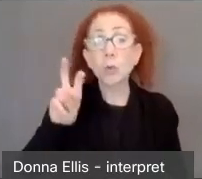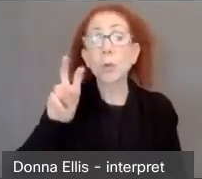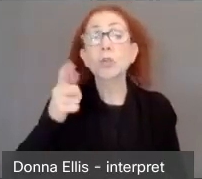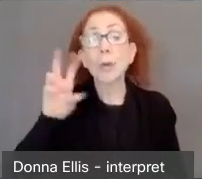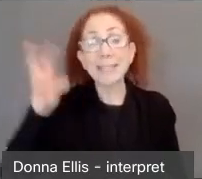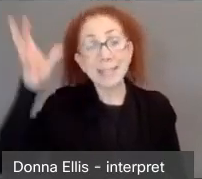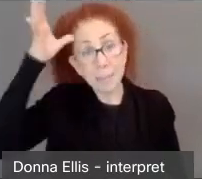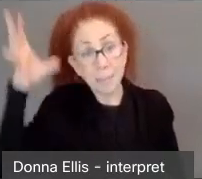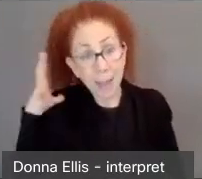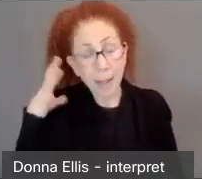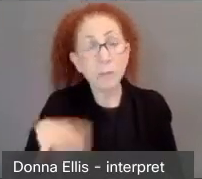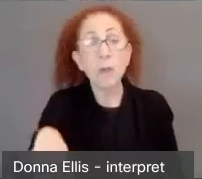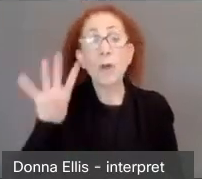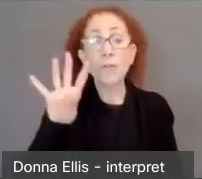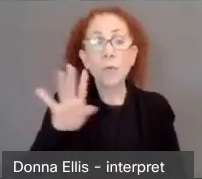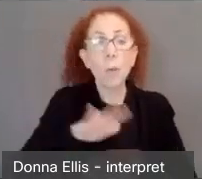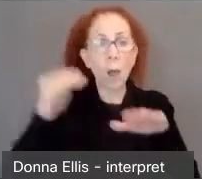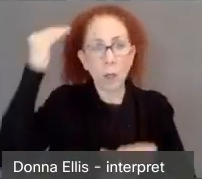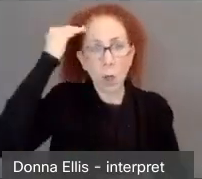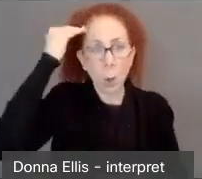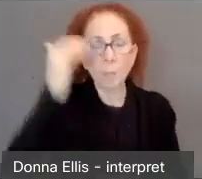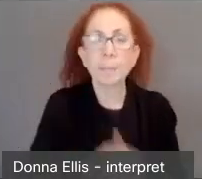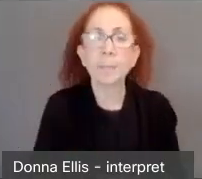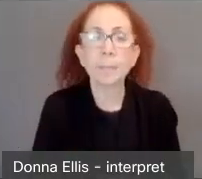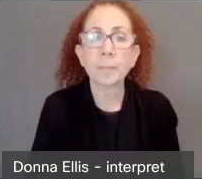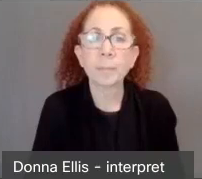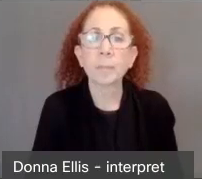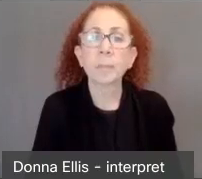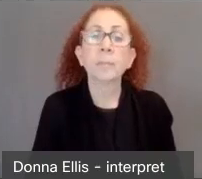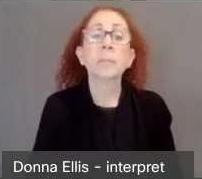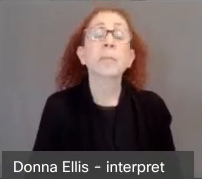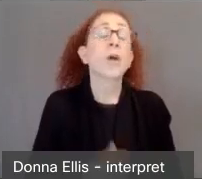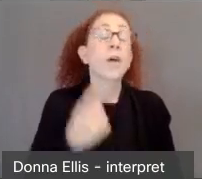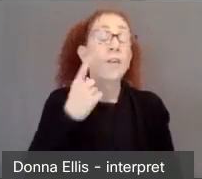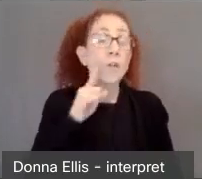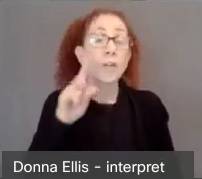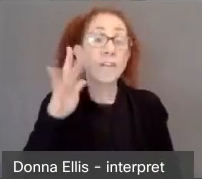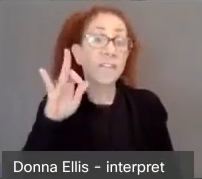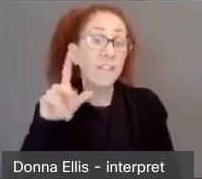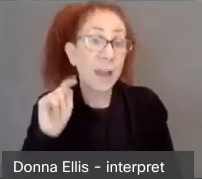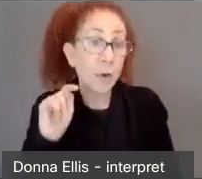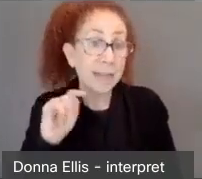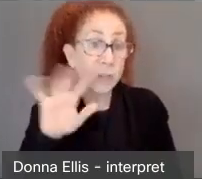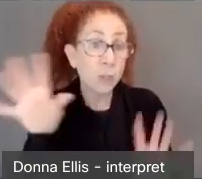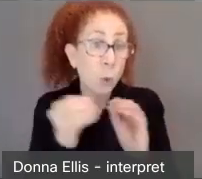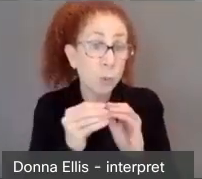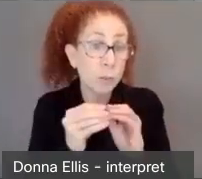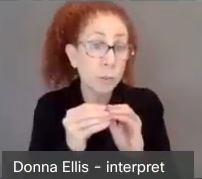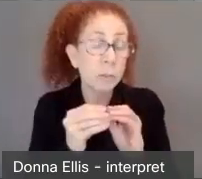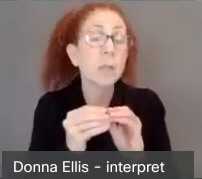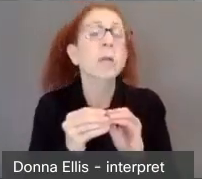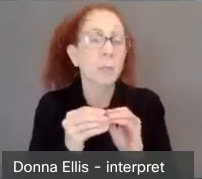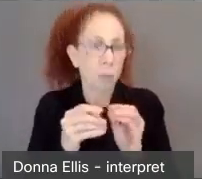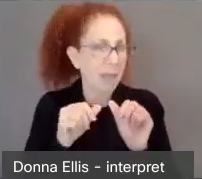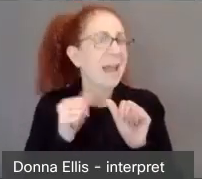and four unknown. In terms of the variant totals, we continue to see, every few days, an increase in